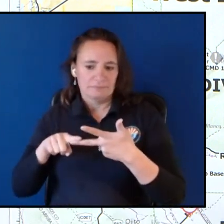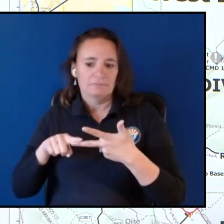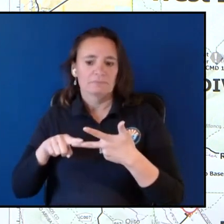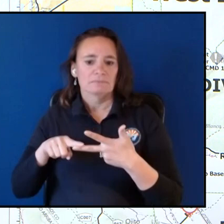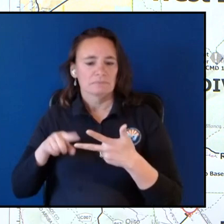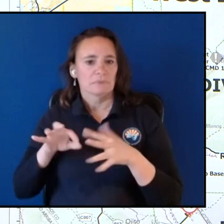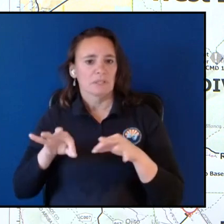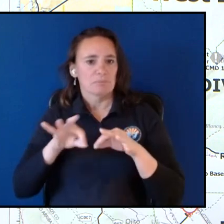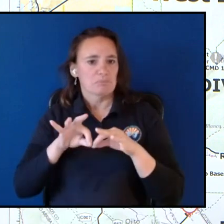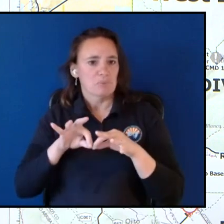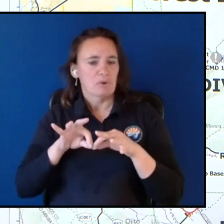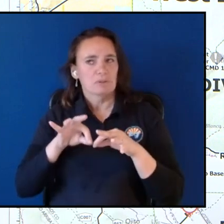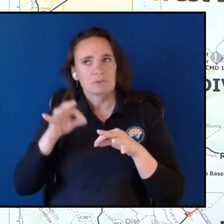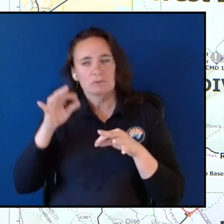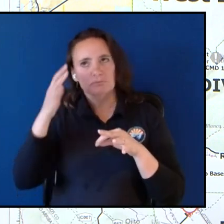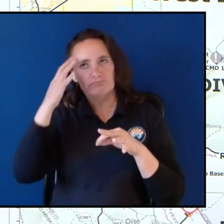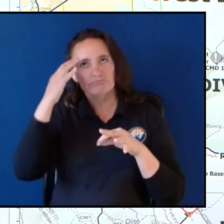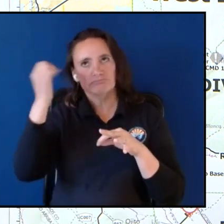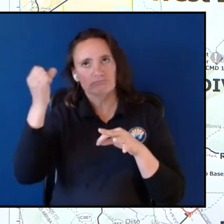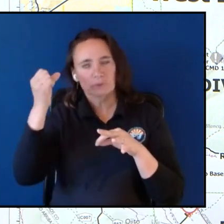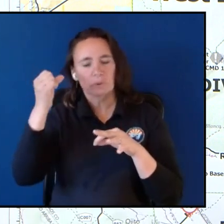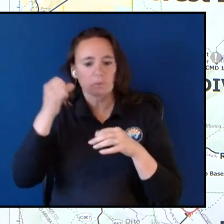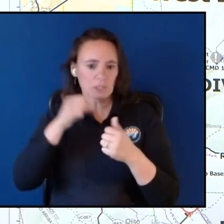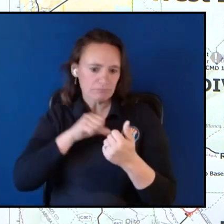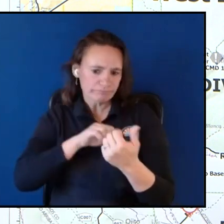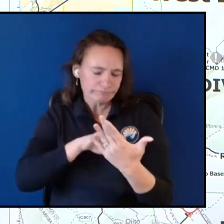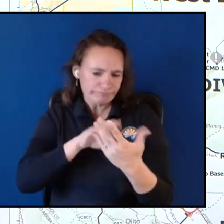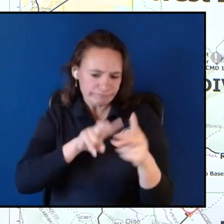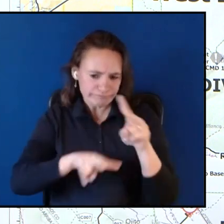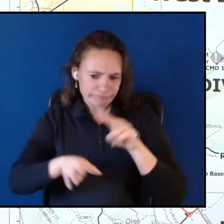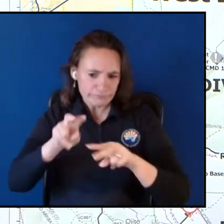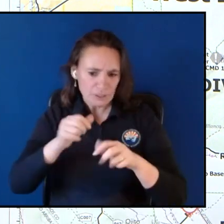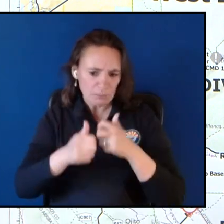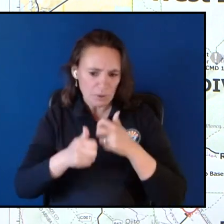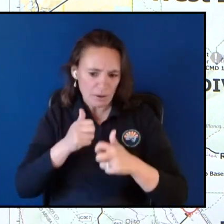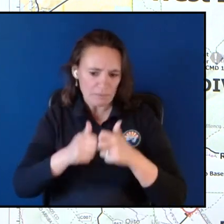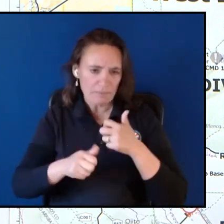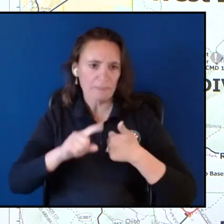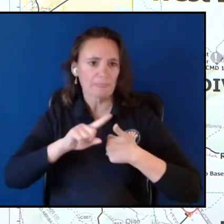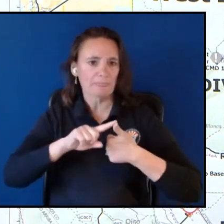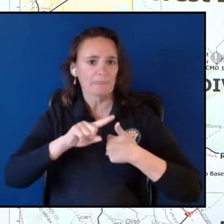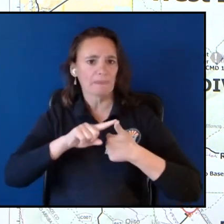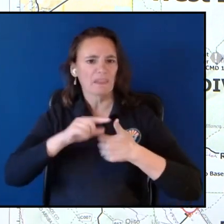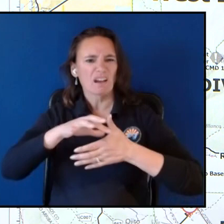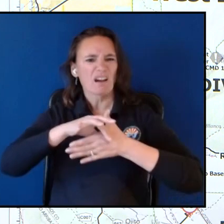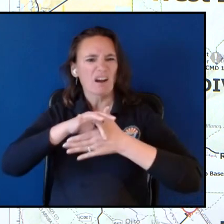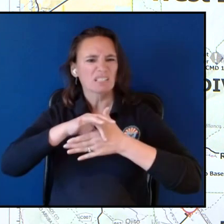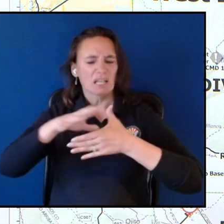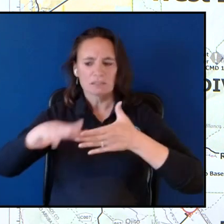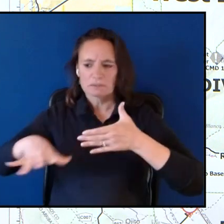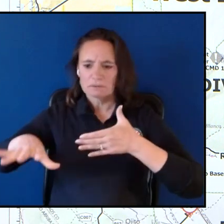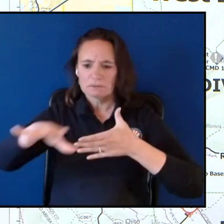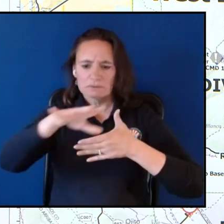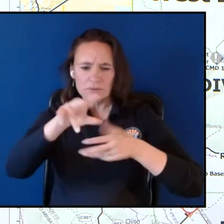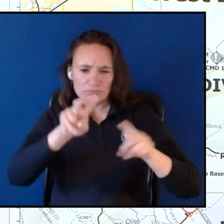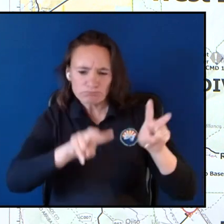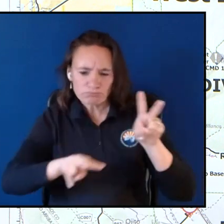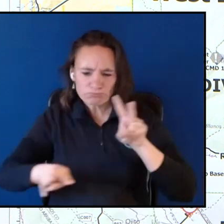we approach these sorts of problems. The first one is to appreciate the context, and and by that, I mean, it's not